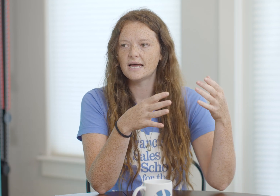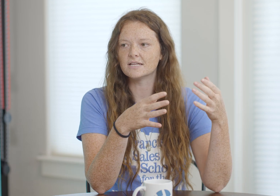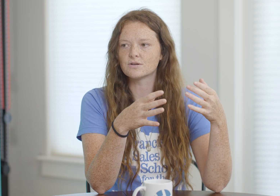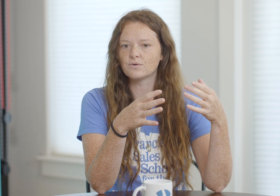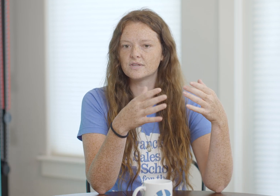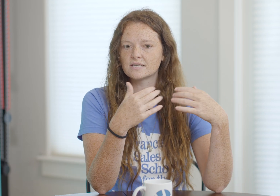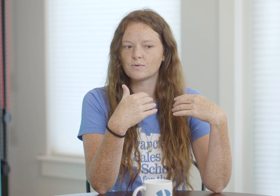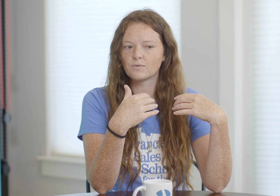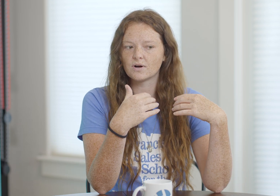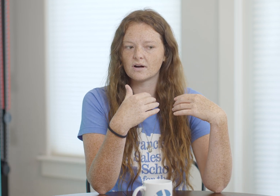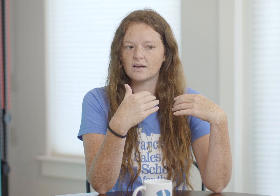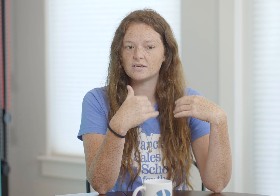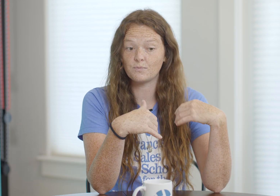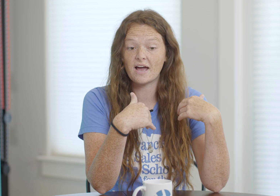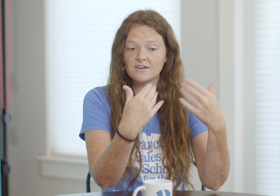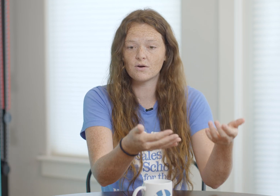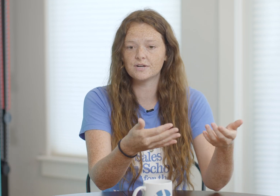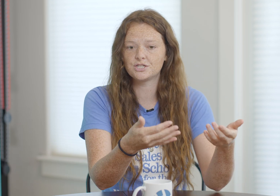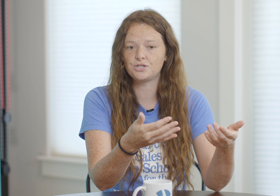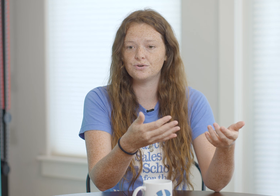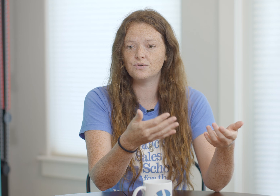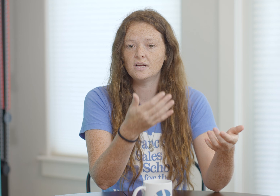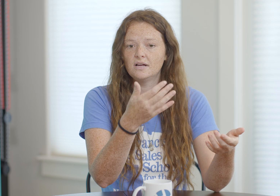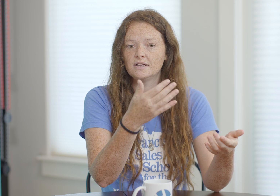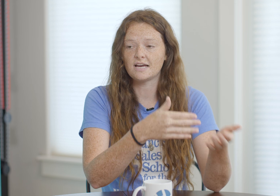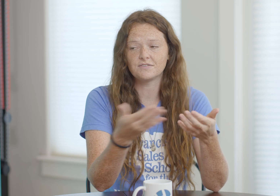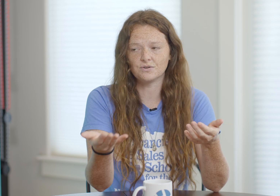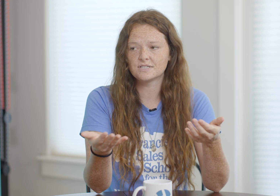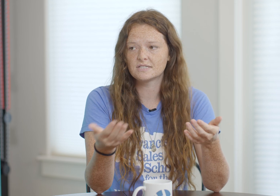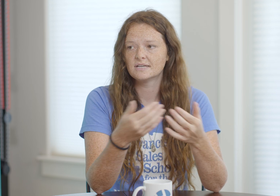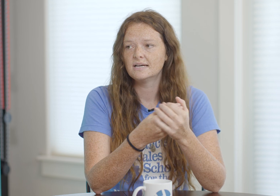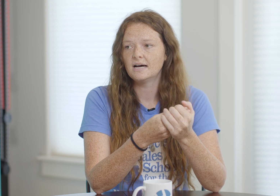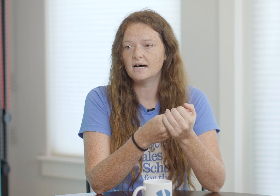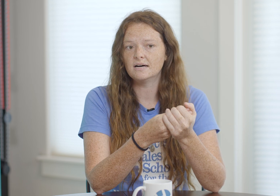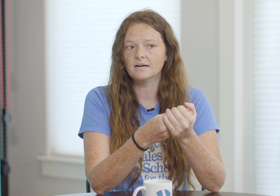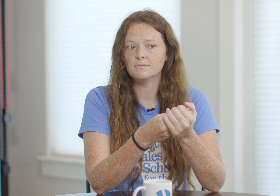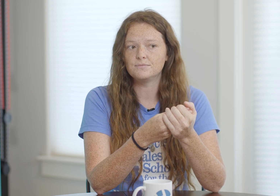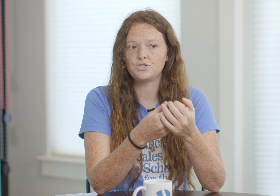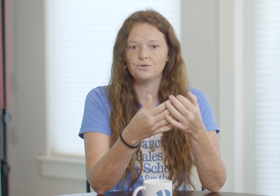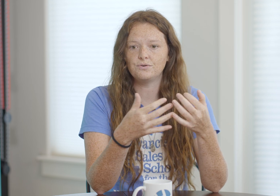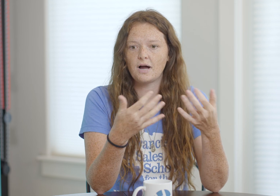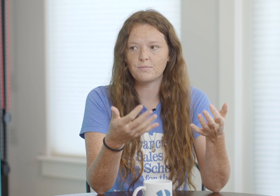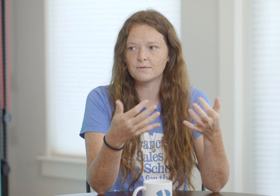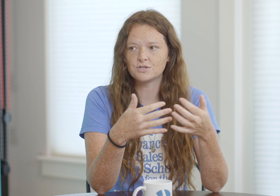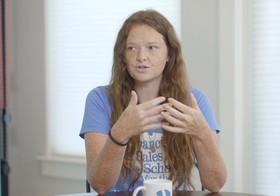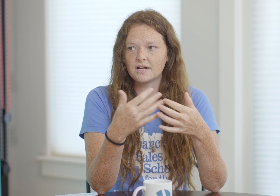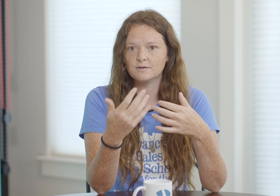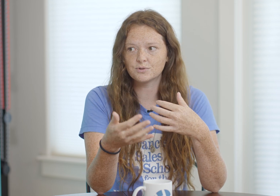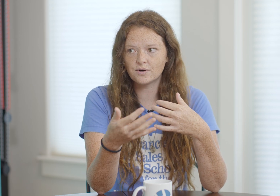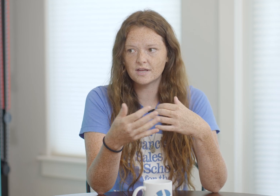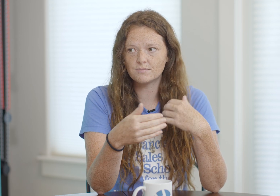And so that's where we're we have an outreach to deaf adults to help them, to try to employ them,